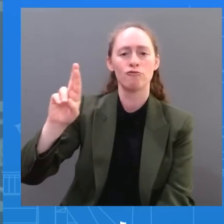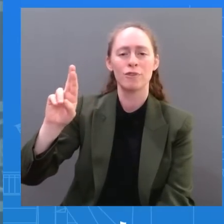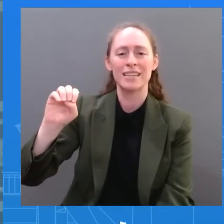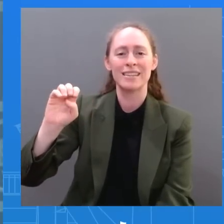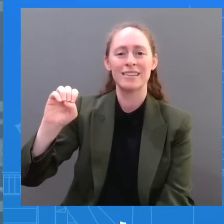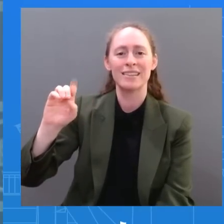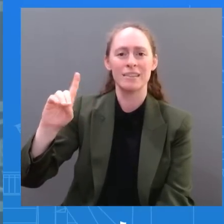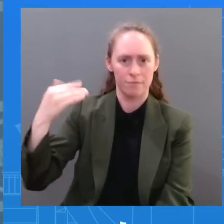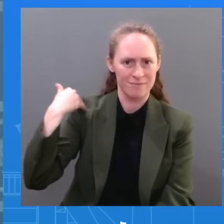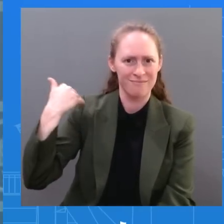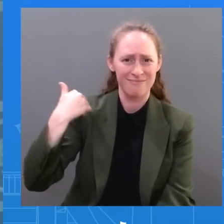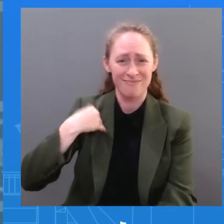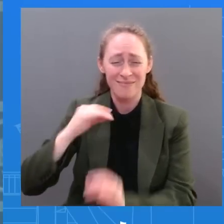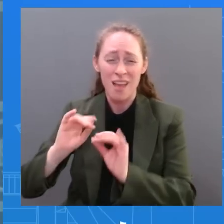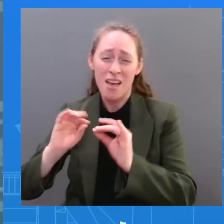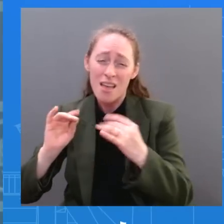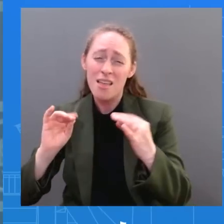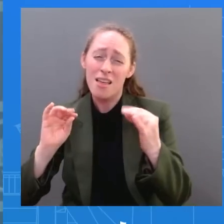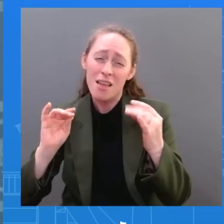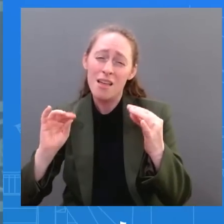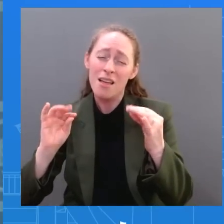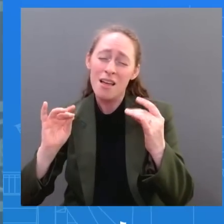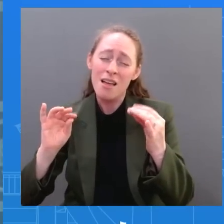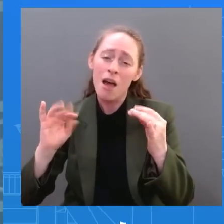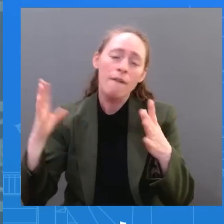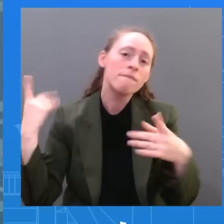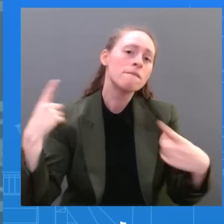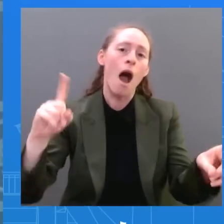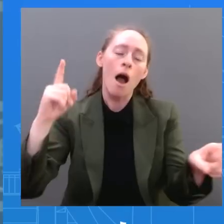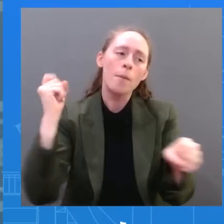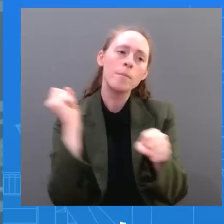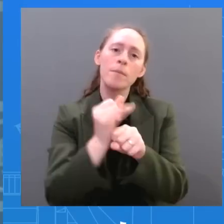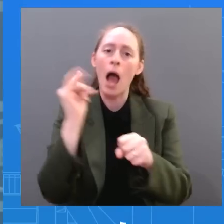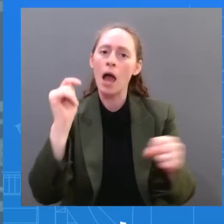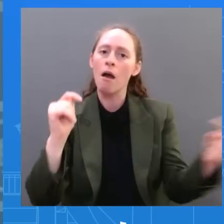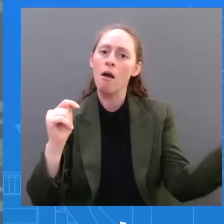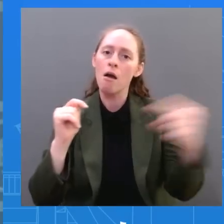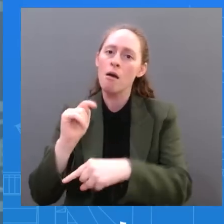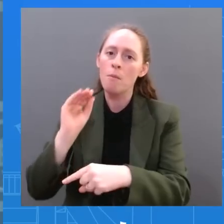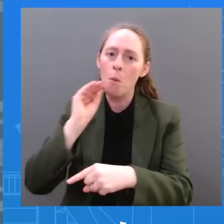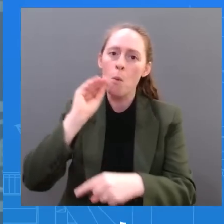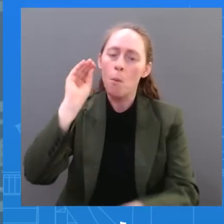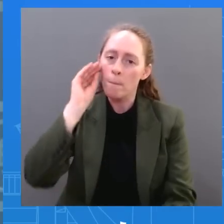and put behind bringing Trevor Reed home, we're going to do the same with Brittney Griner and others.